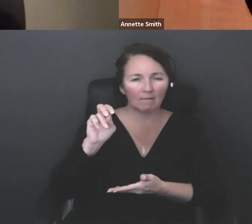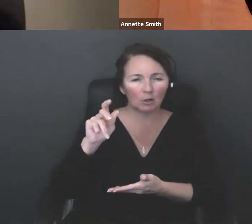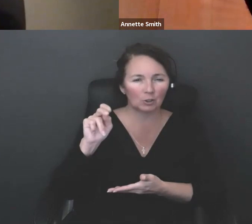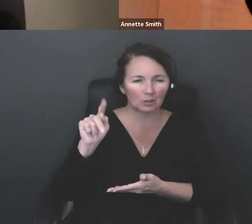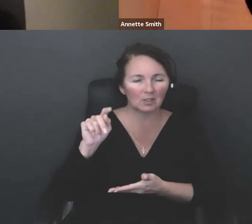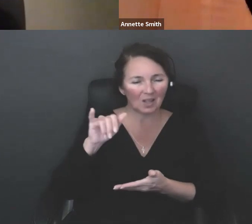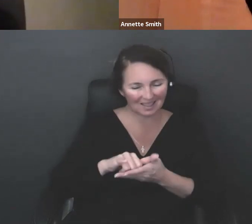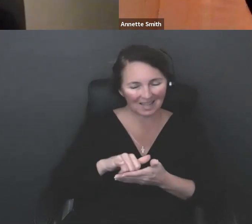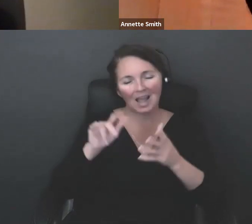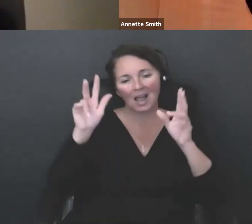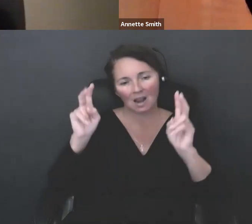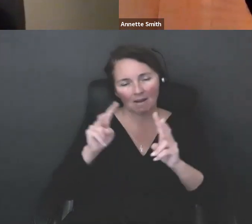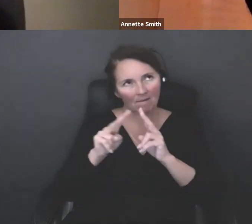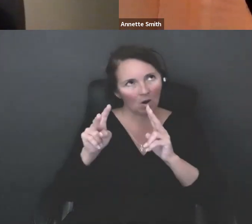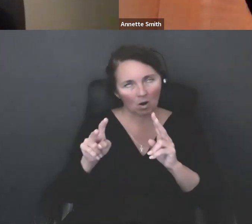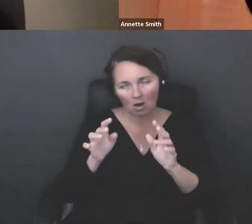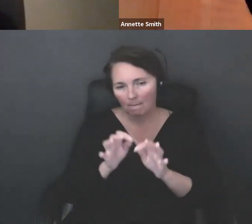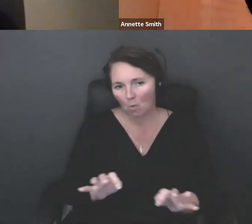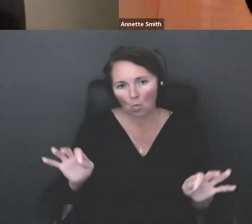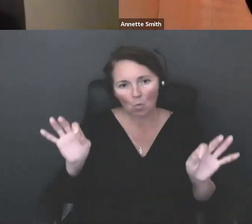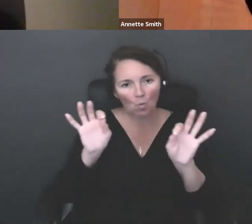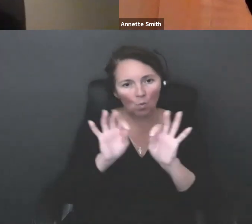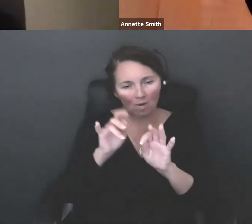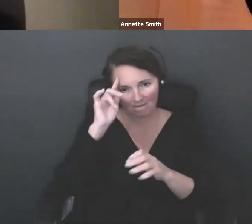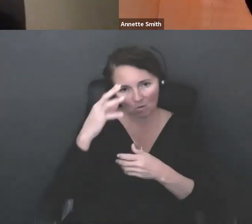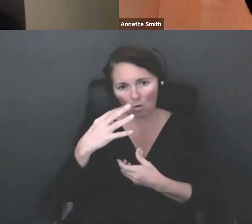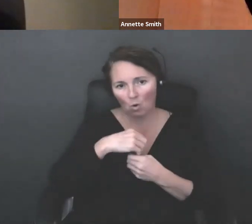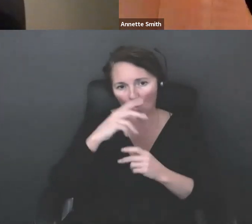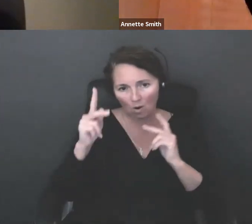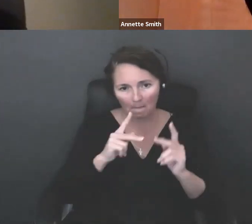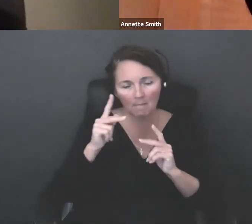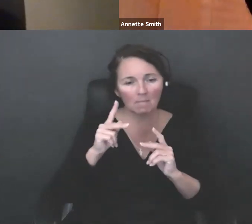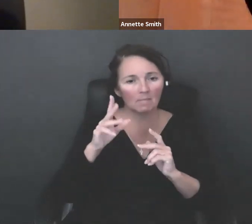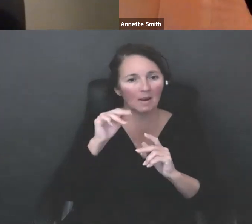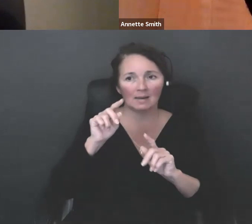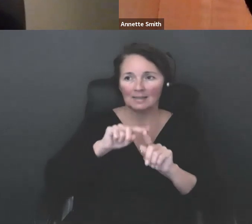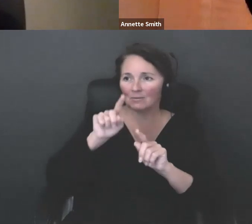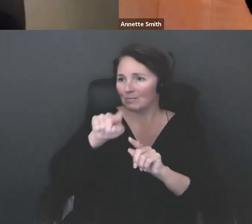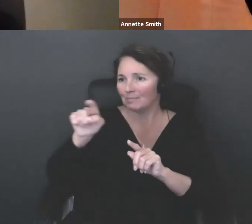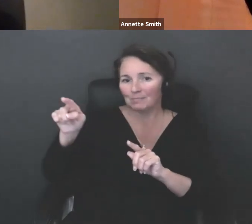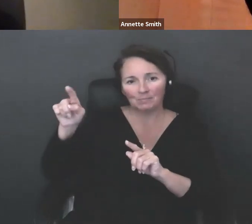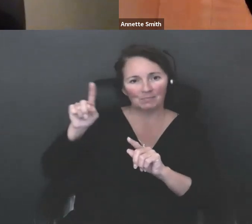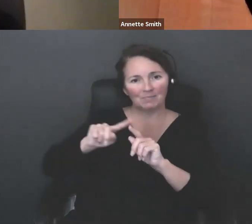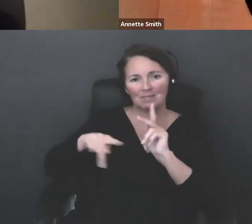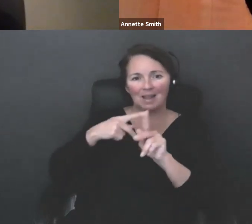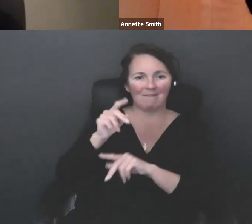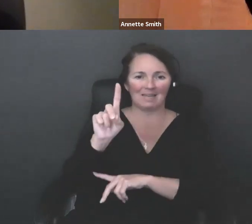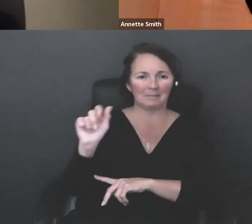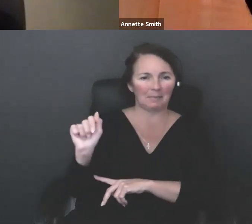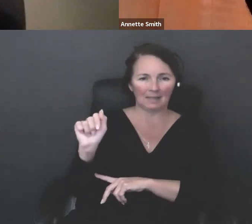many mental health issues, or I would be less neuro divergent, I think this topic is important for autistic